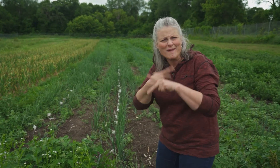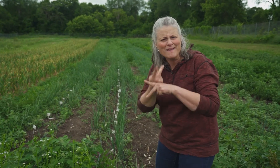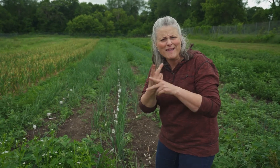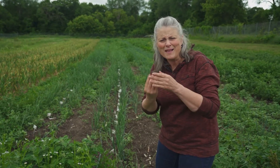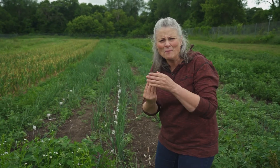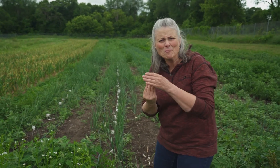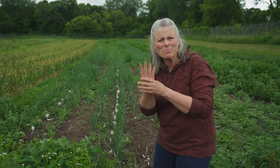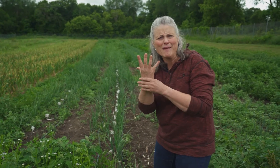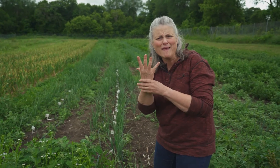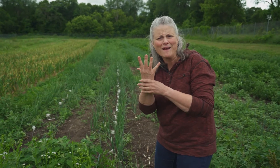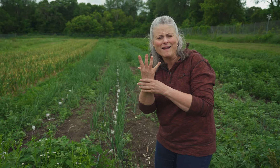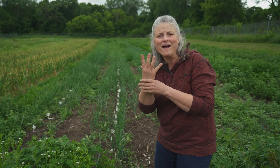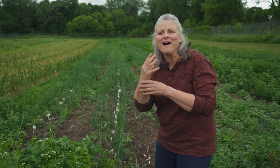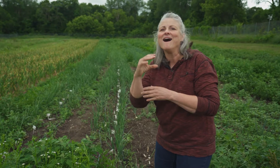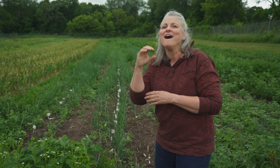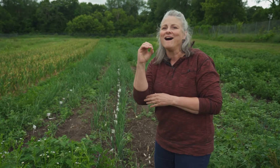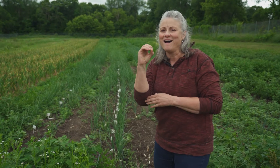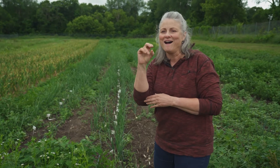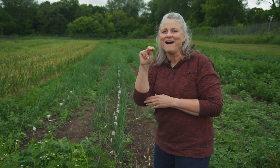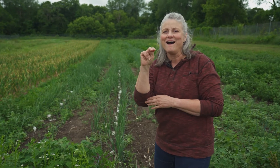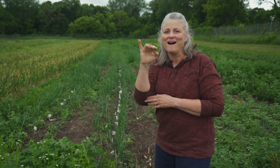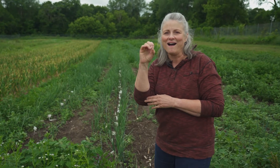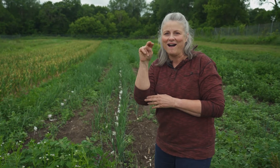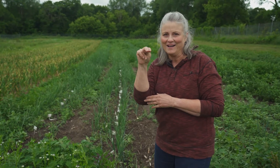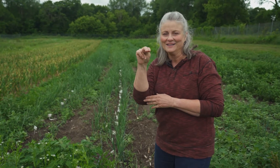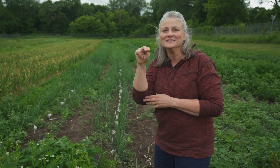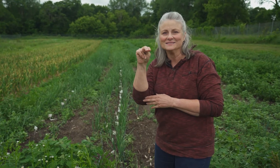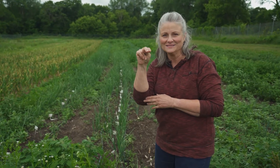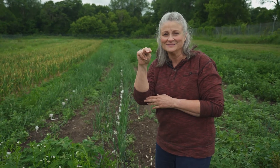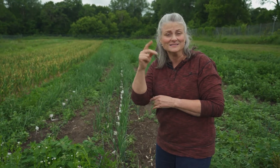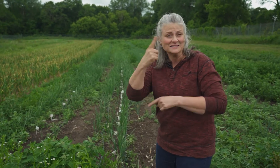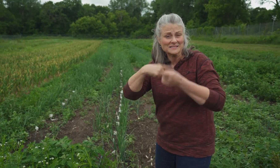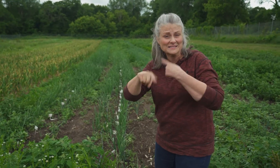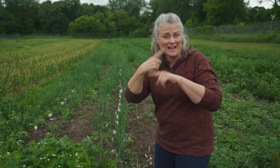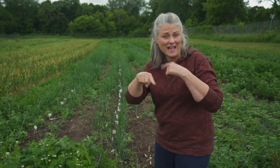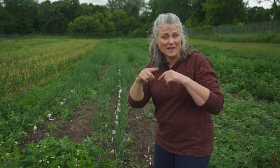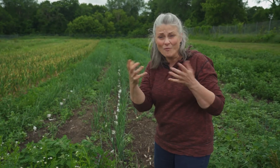Hey, do you see the plants that are grown behind me? These are onions.